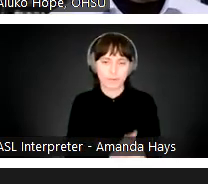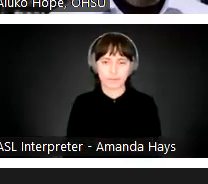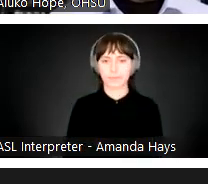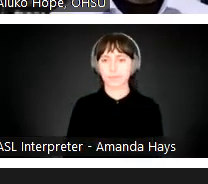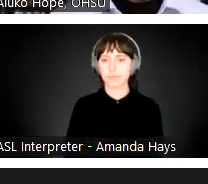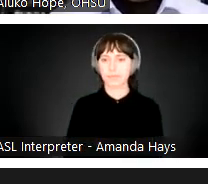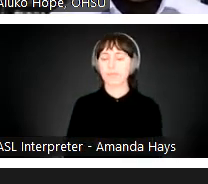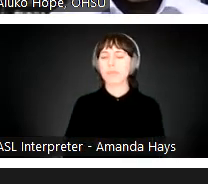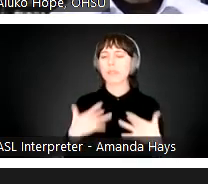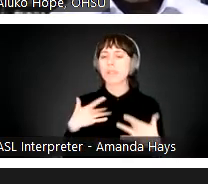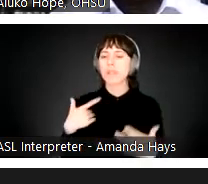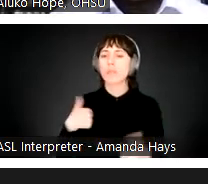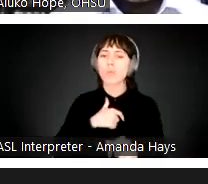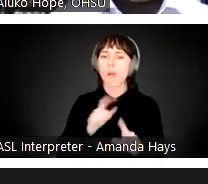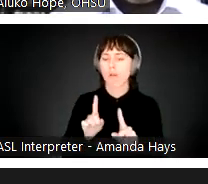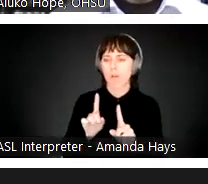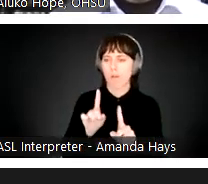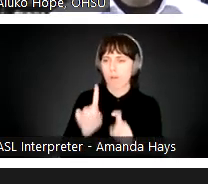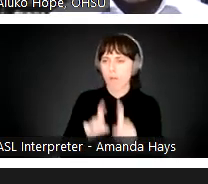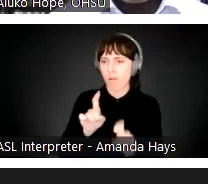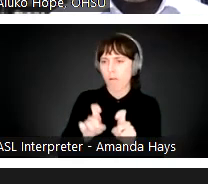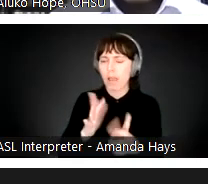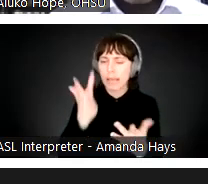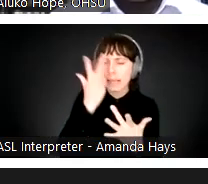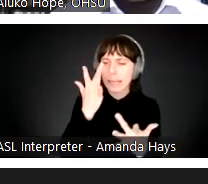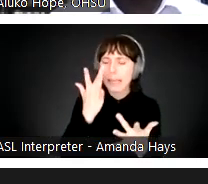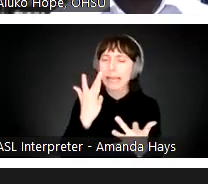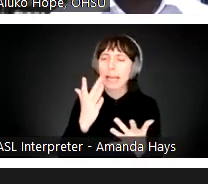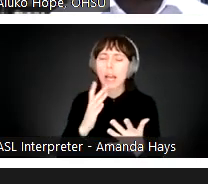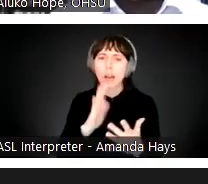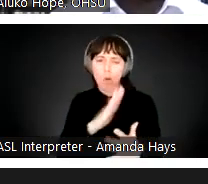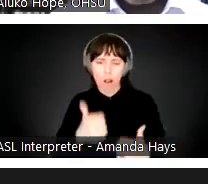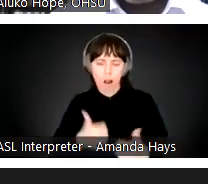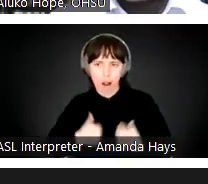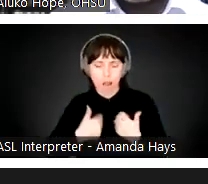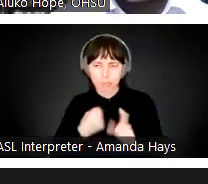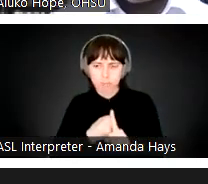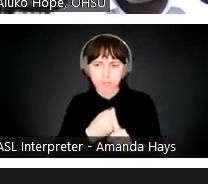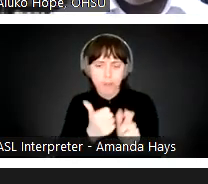we ask questions about the impact on your life, we ask questions about what